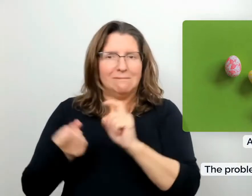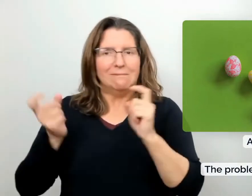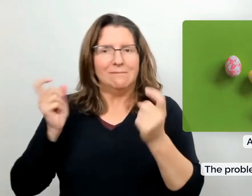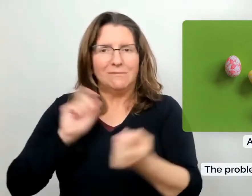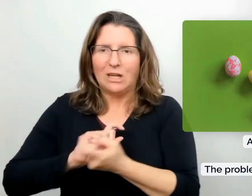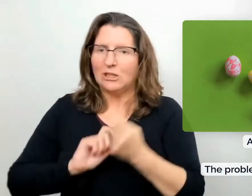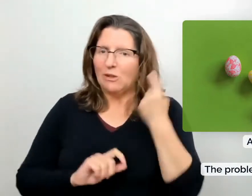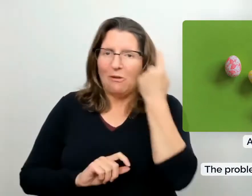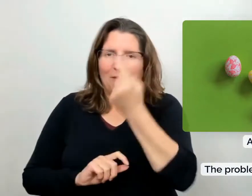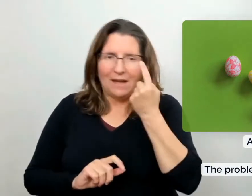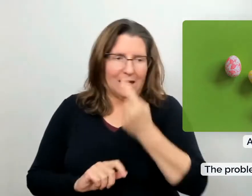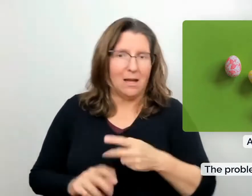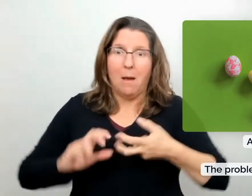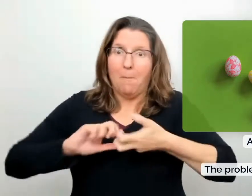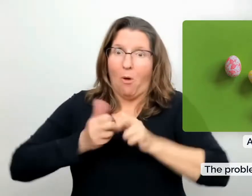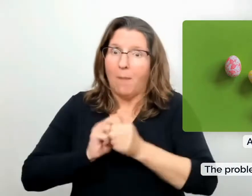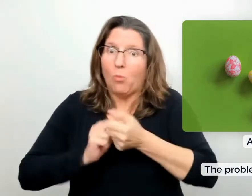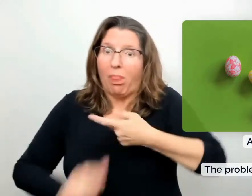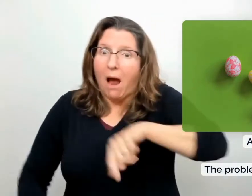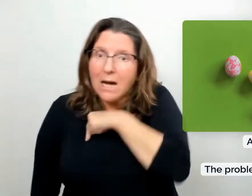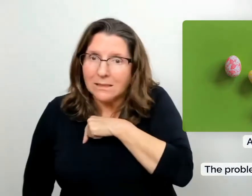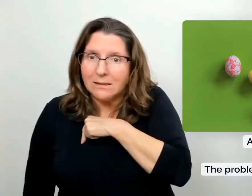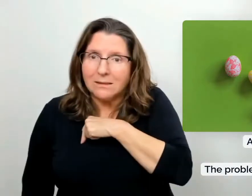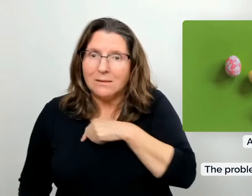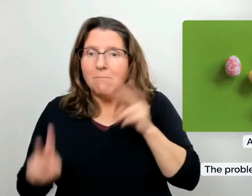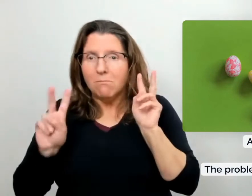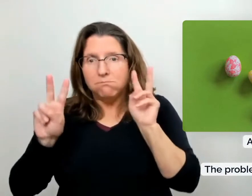That thinking is shifting. The problem is ours!